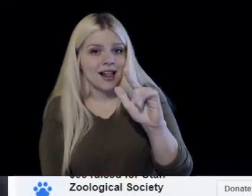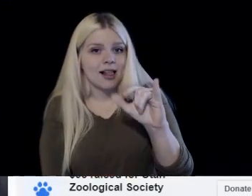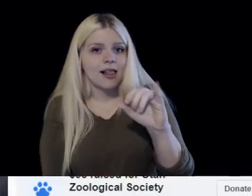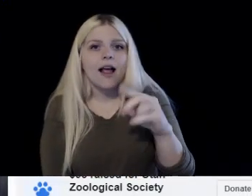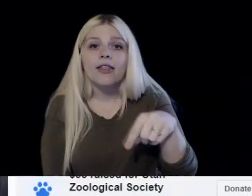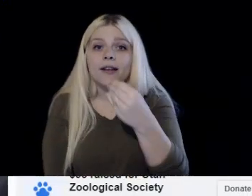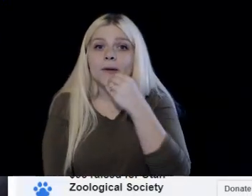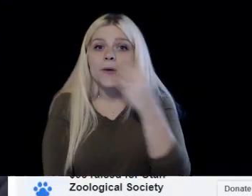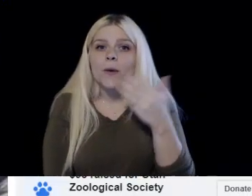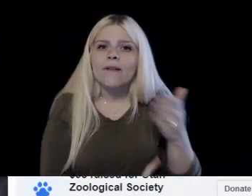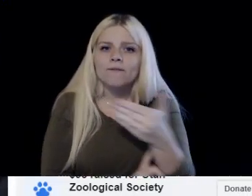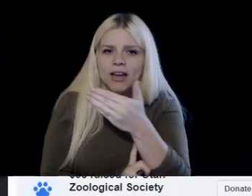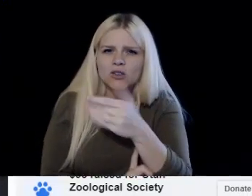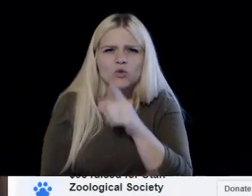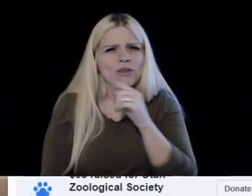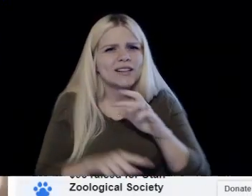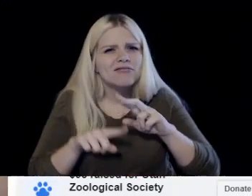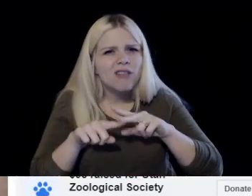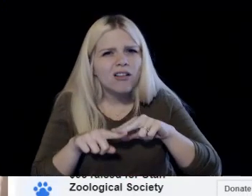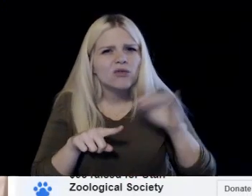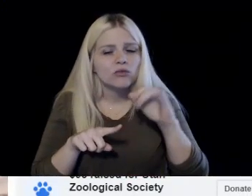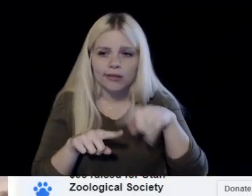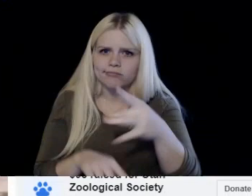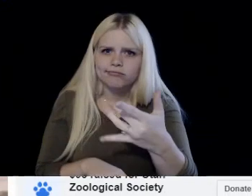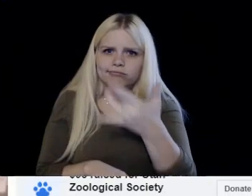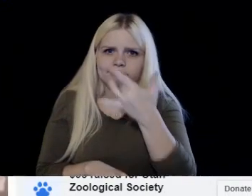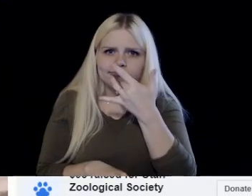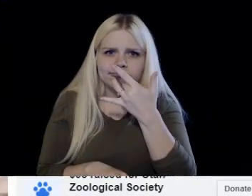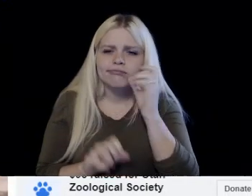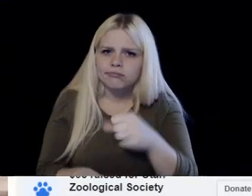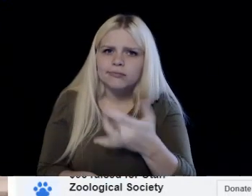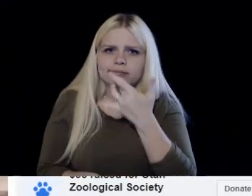they're really good at tasting salts, they're not really big on sweets.